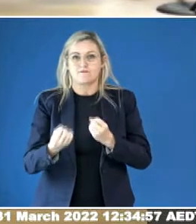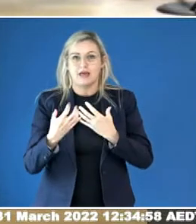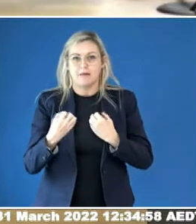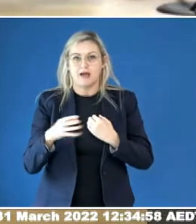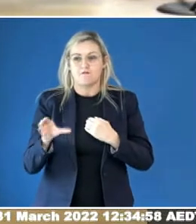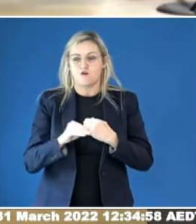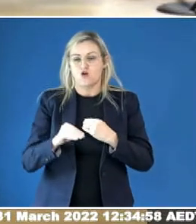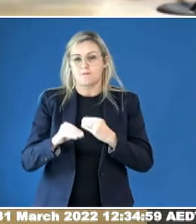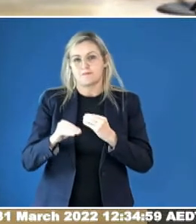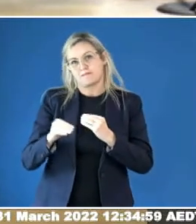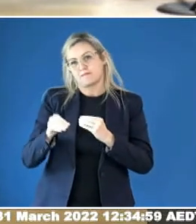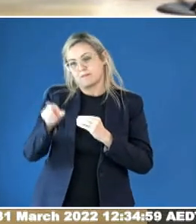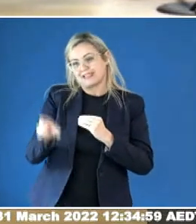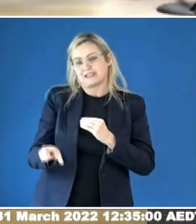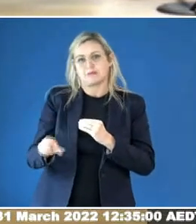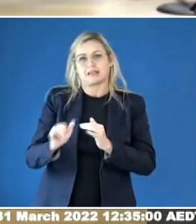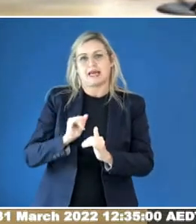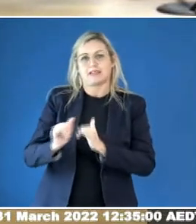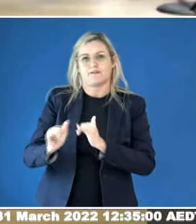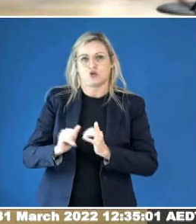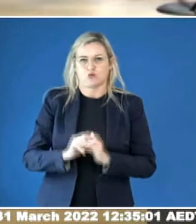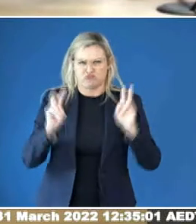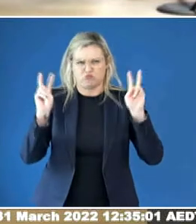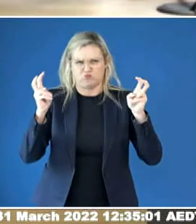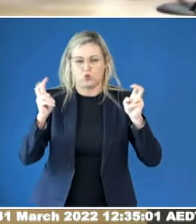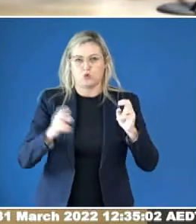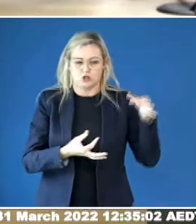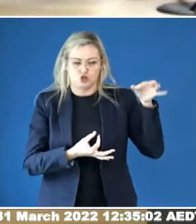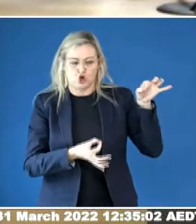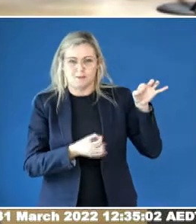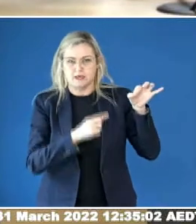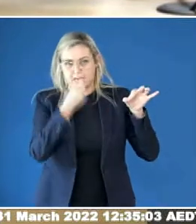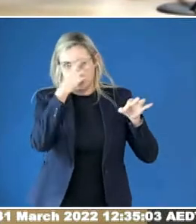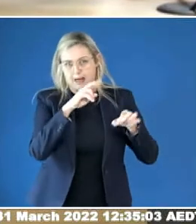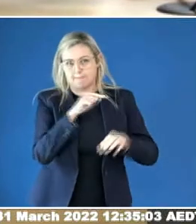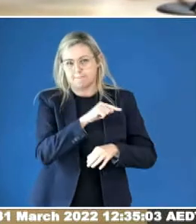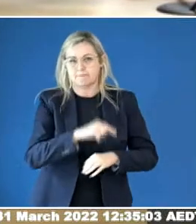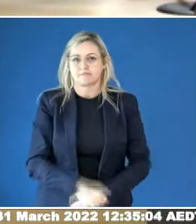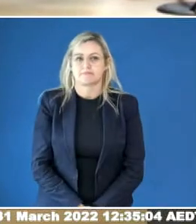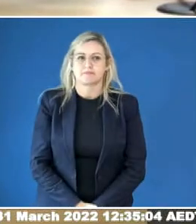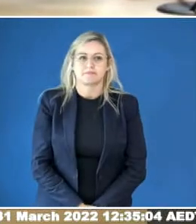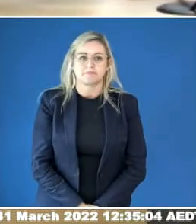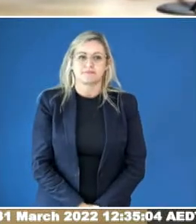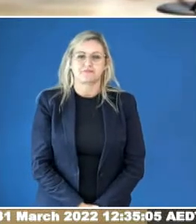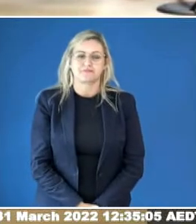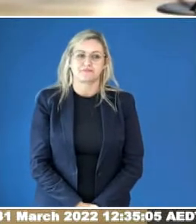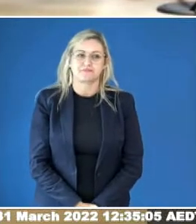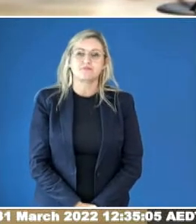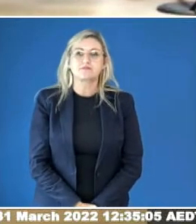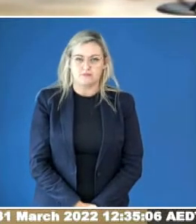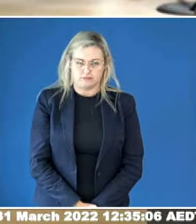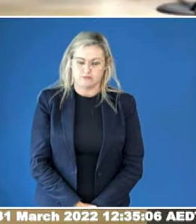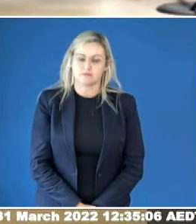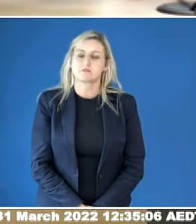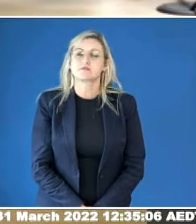Yes, and that is a document I see